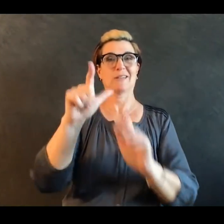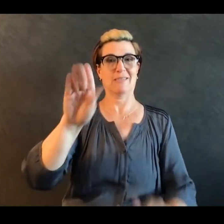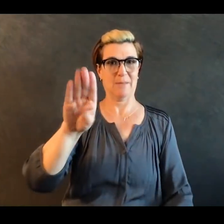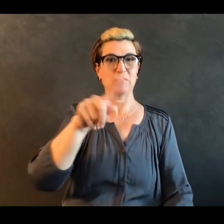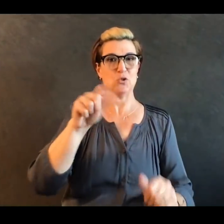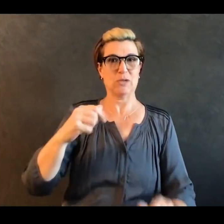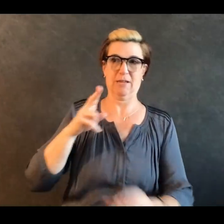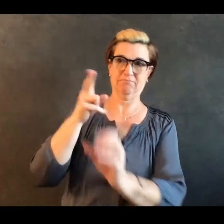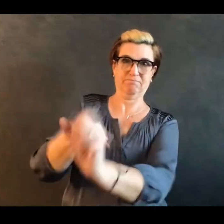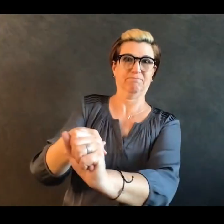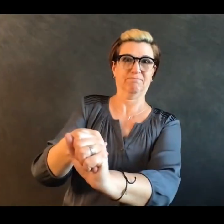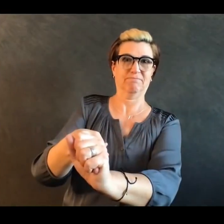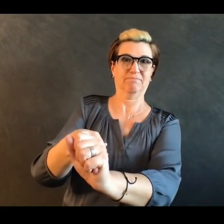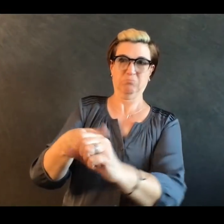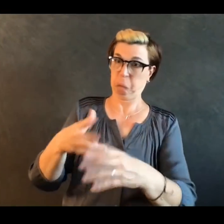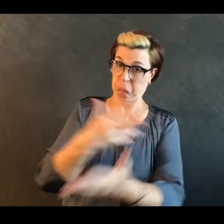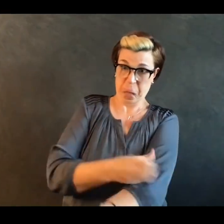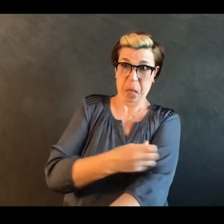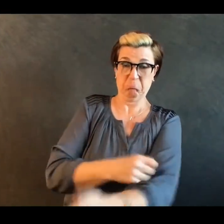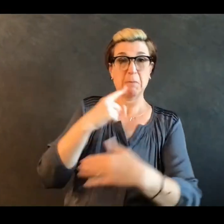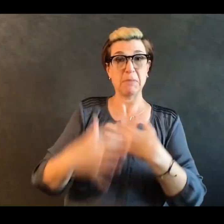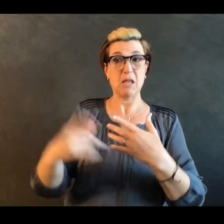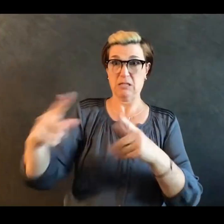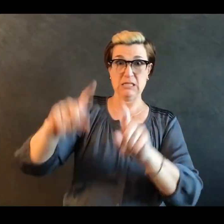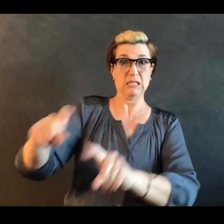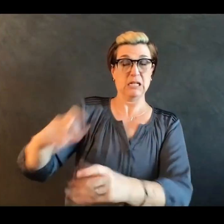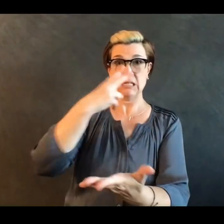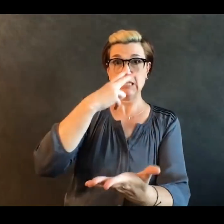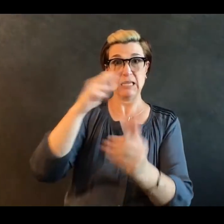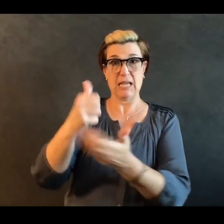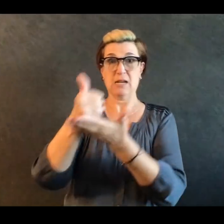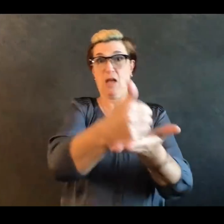part and step forward and thousands have already done so when we know that tens